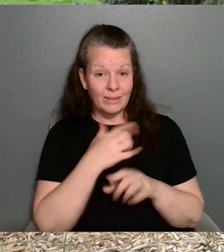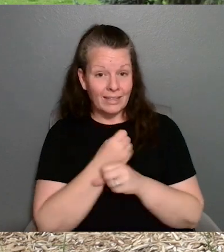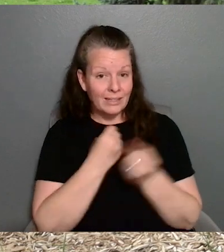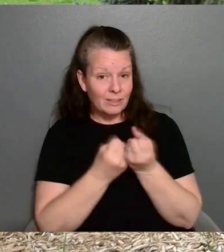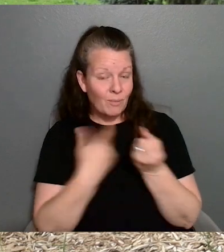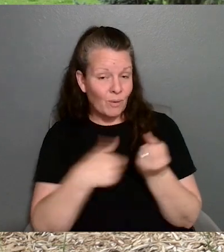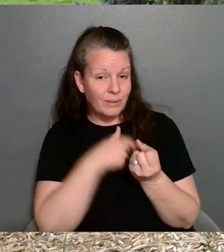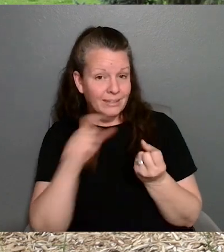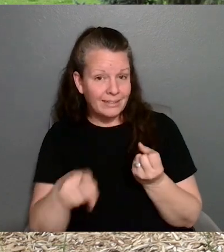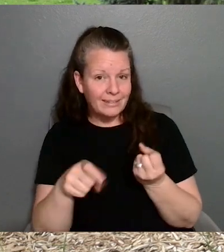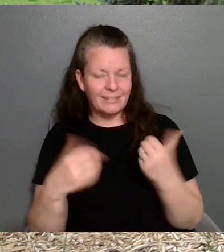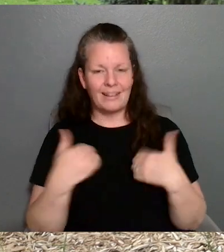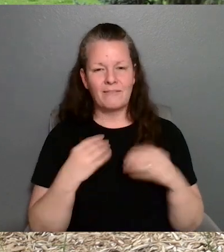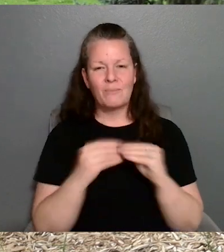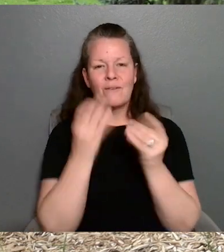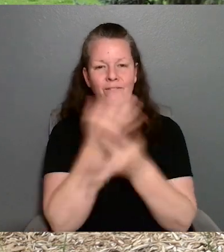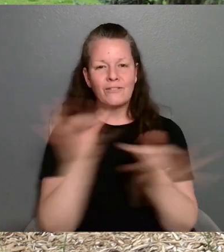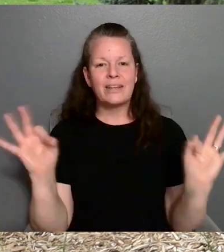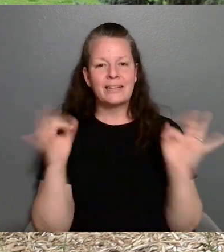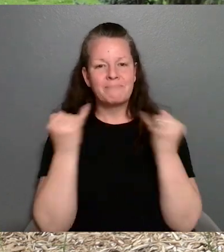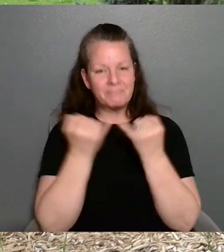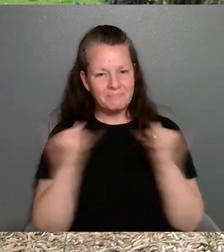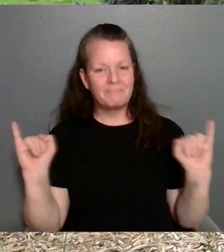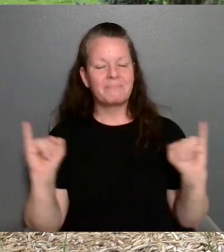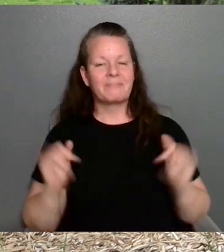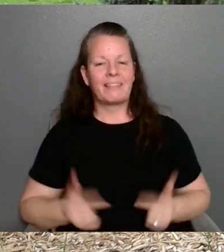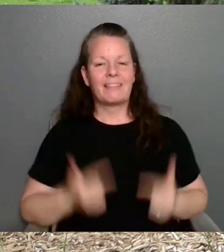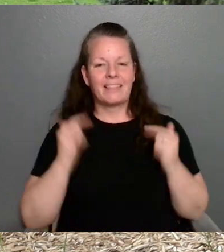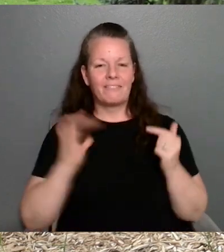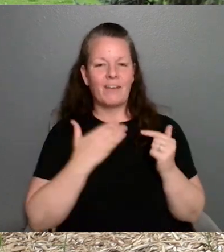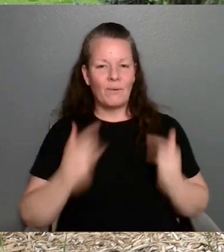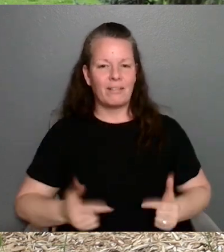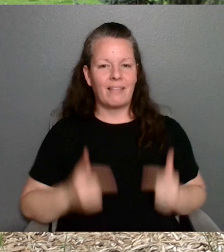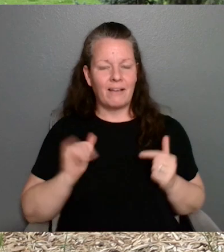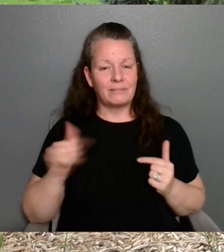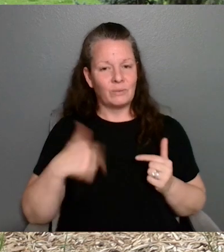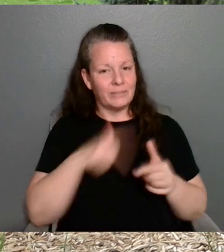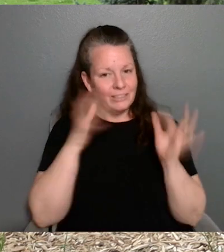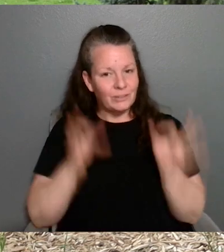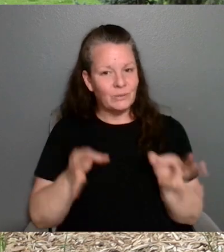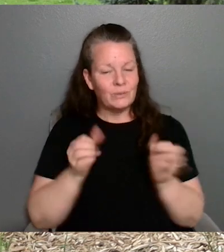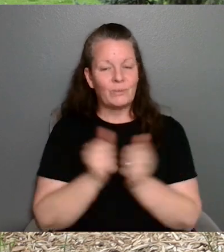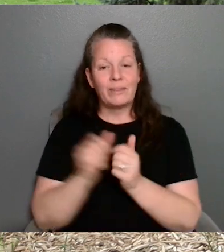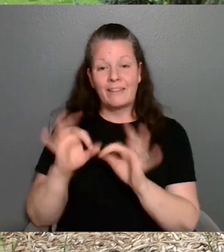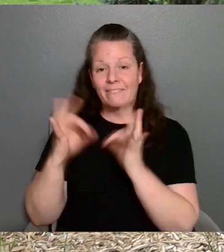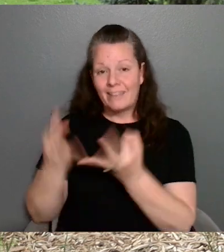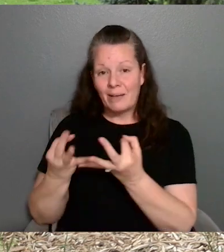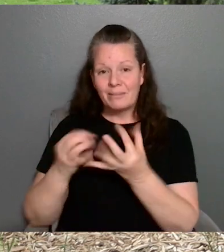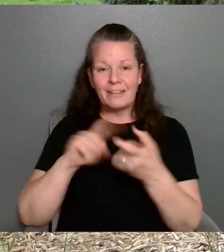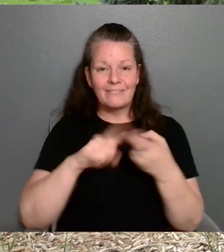When we get the support that we need, we have more freedom and independence to live our lives as we choose, with our families,